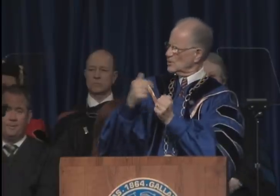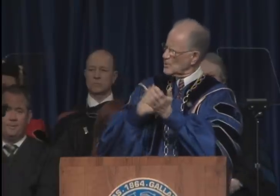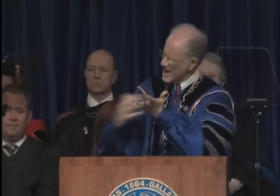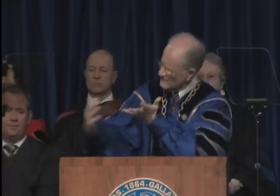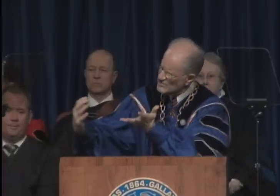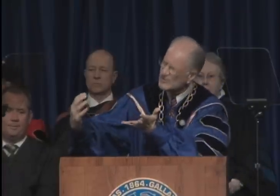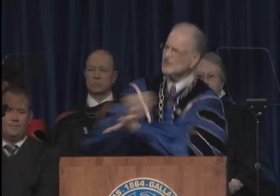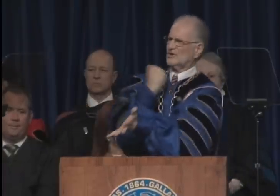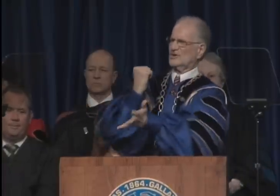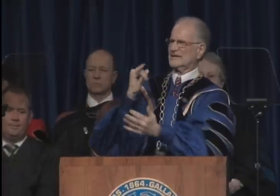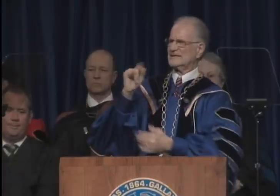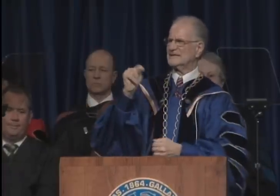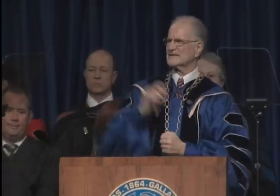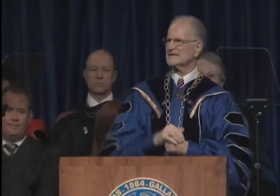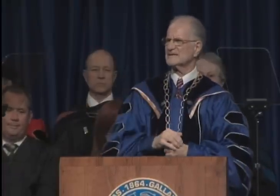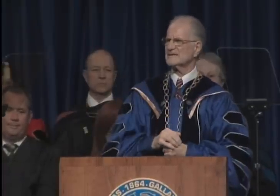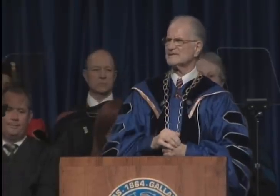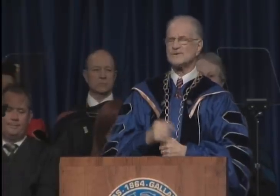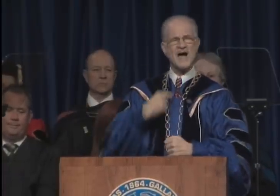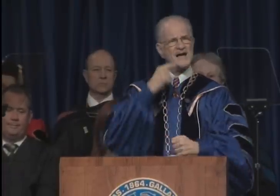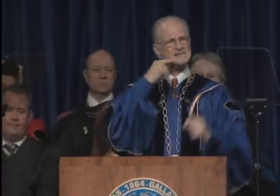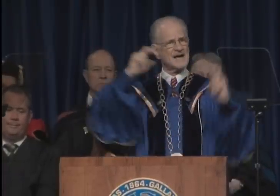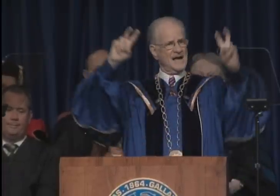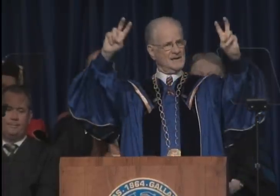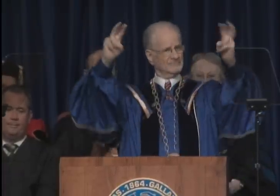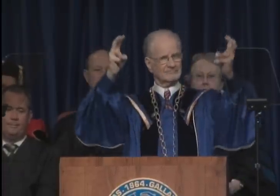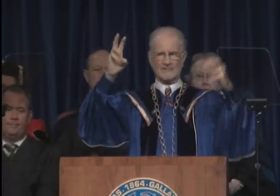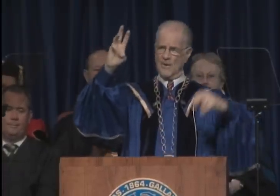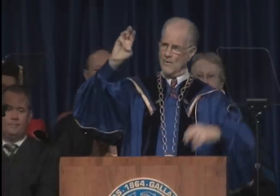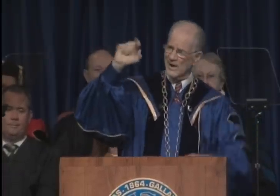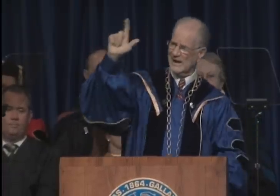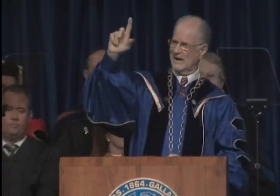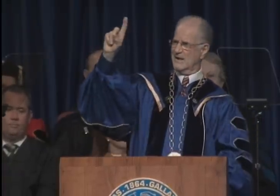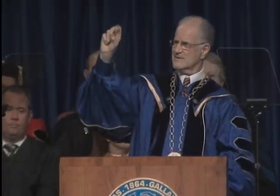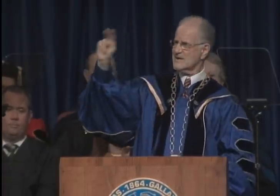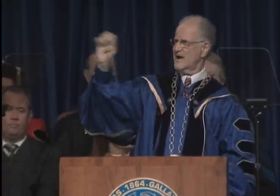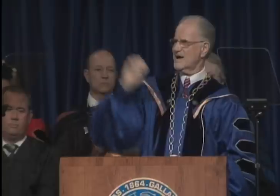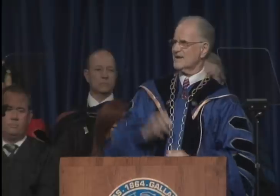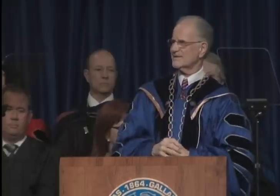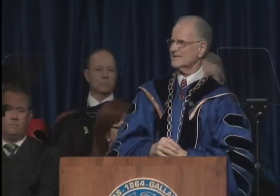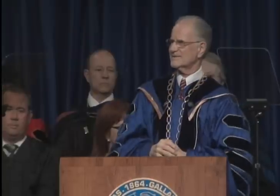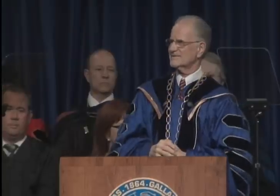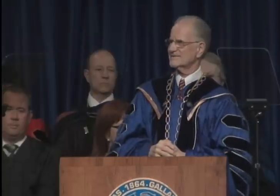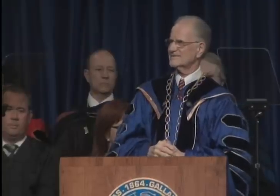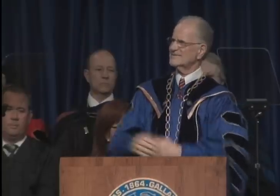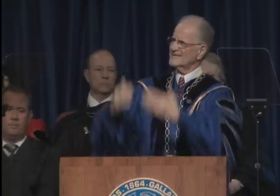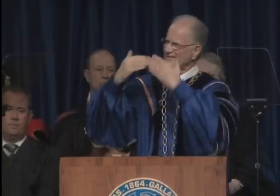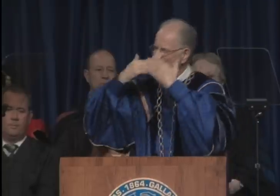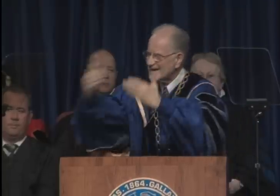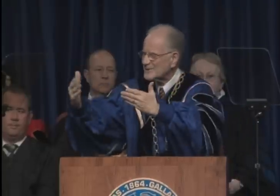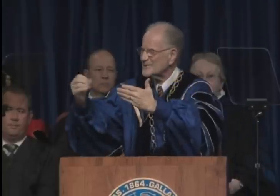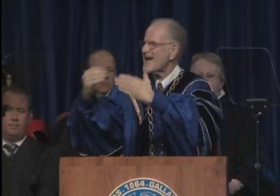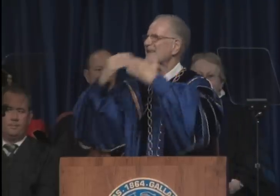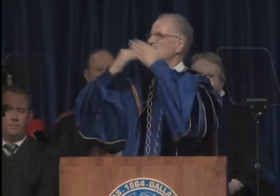You've earned it. And I say to you: Well done. Thank you.